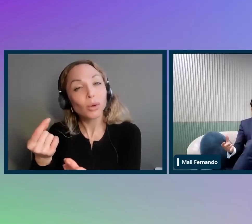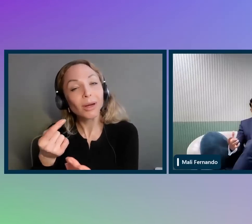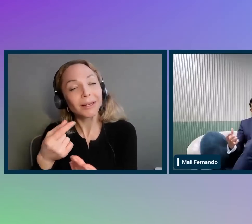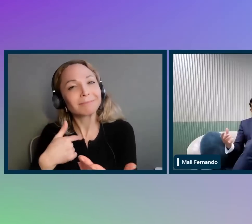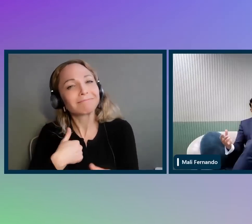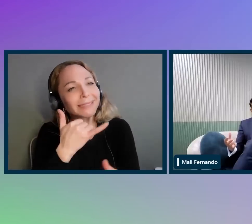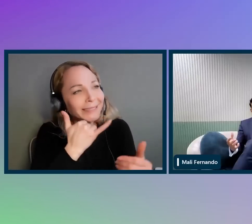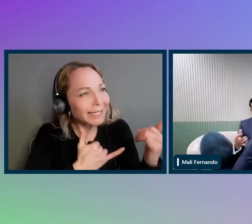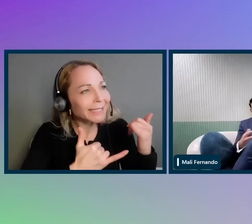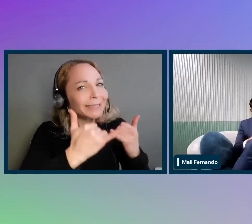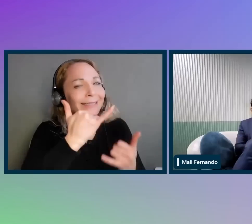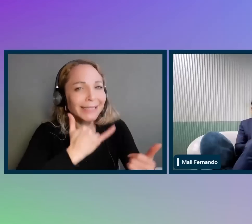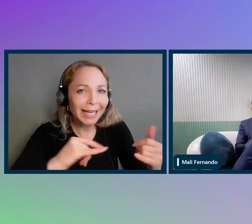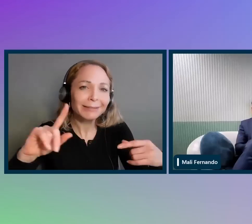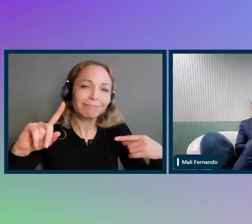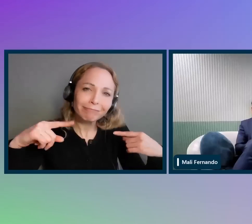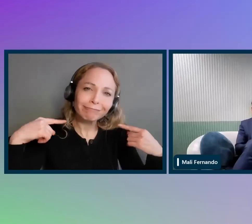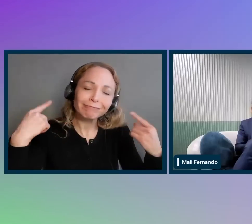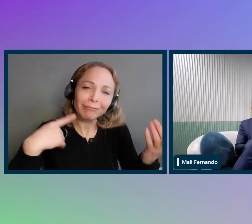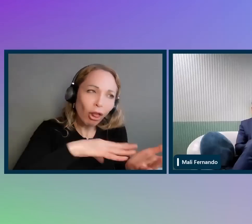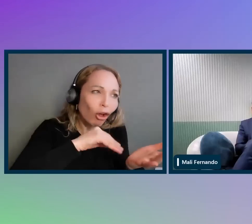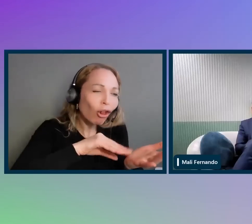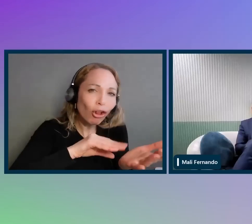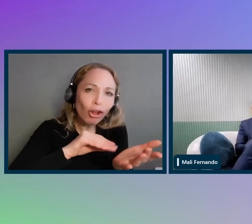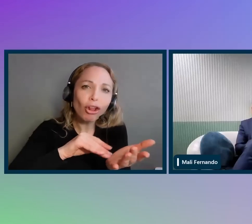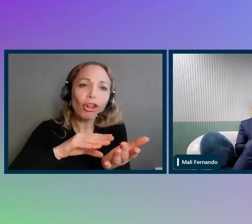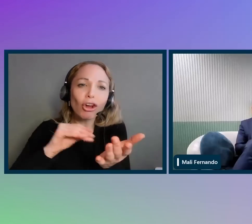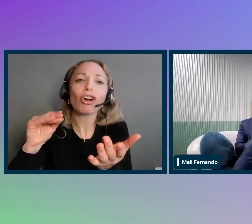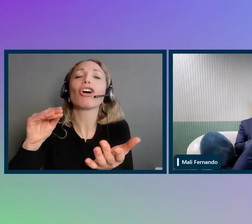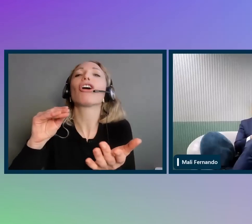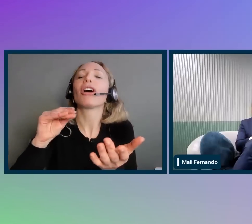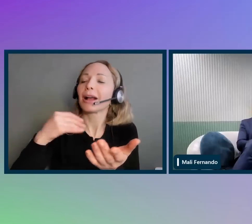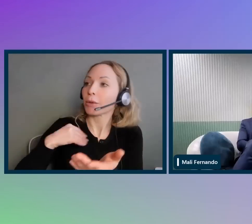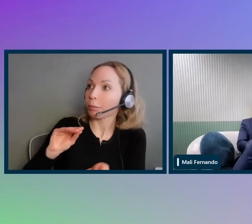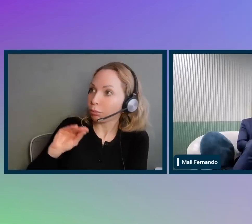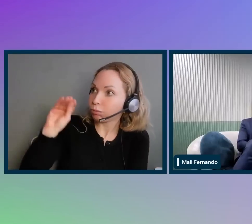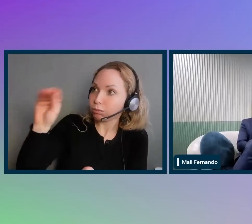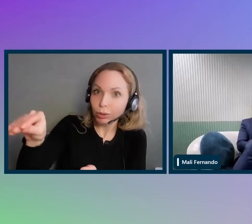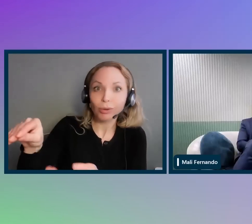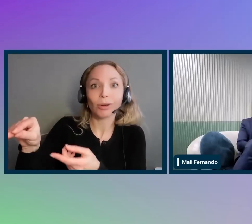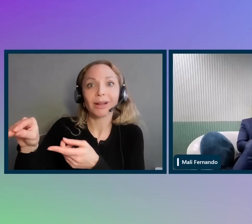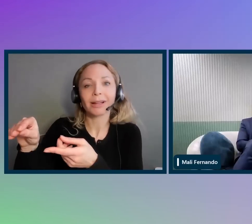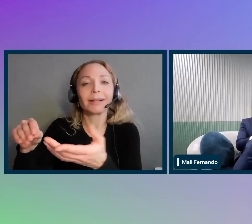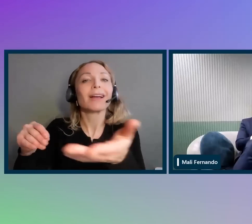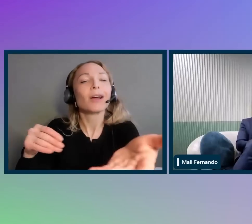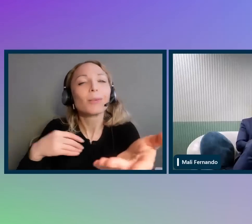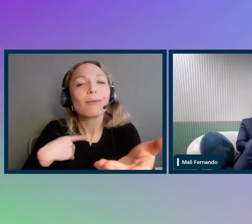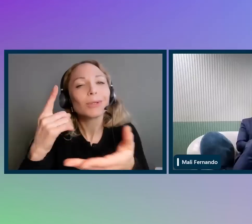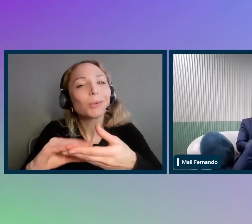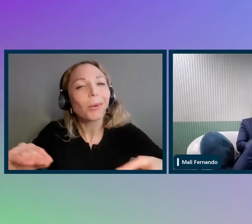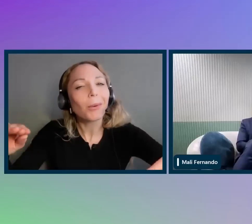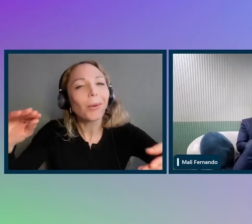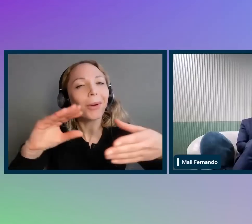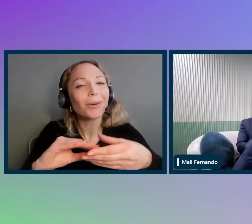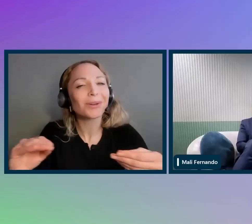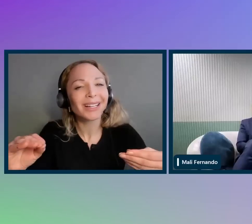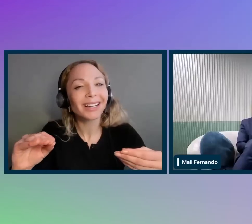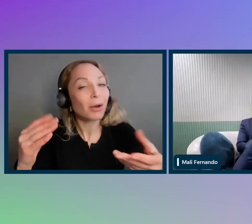and created this story of a woman called Rachel as she goes through the process of online dating, but Rachel has MS.